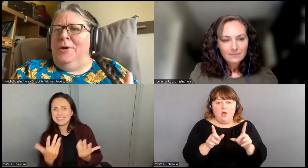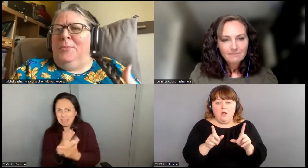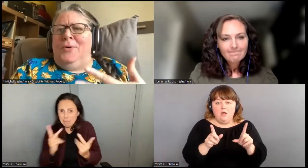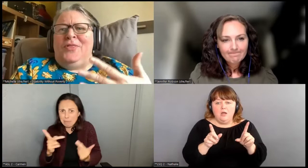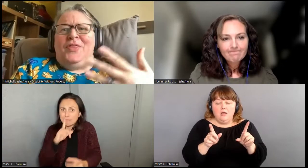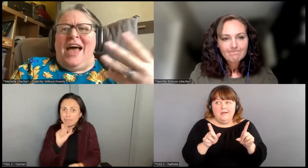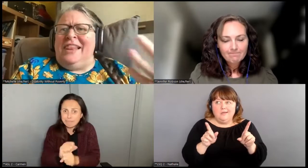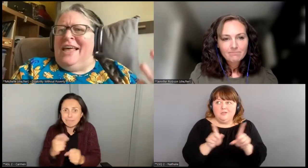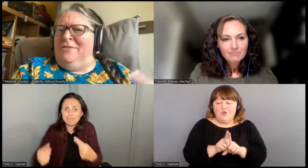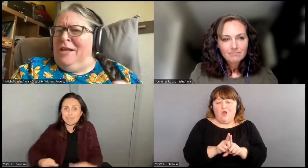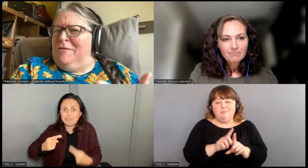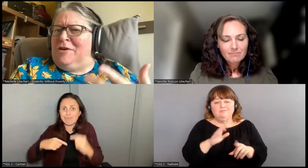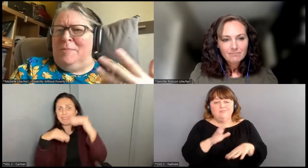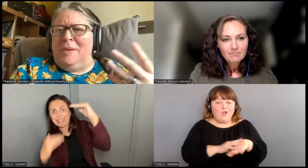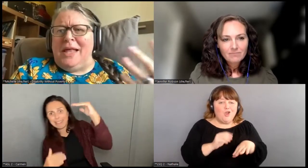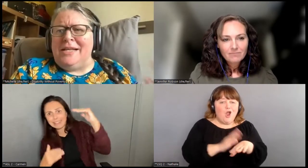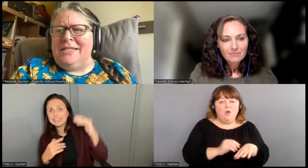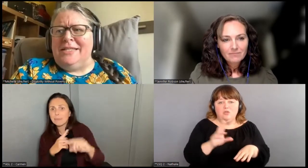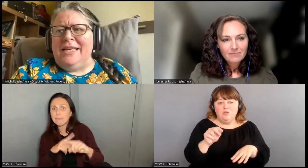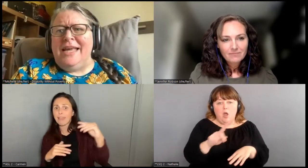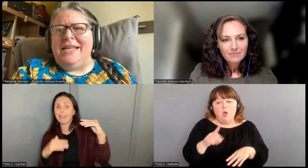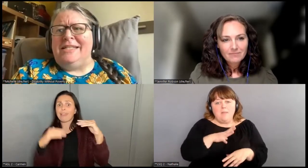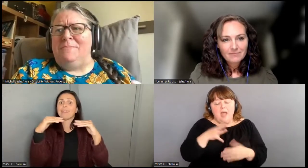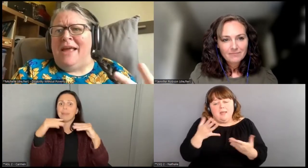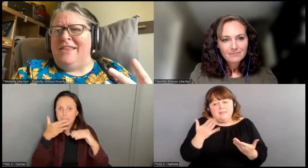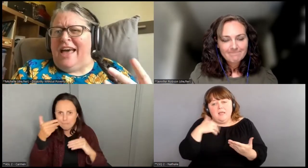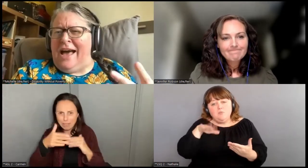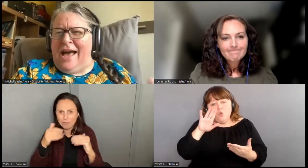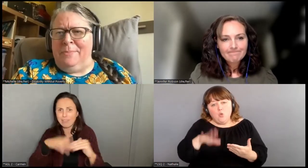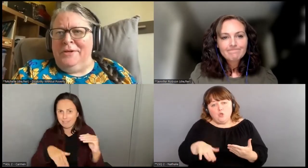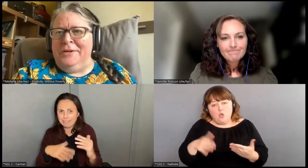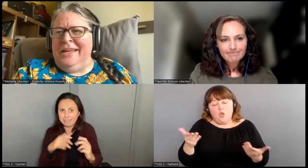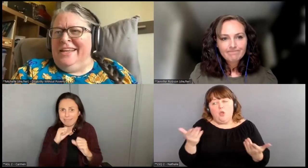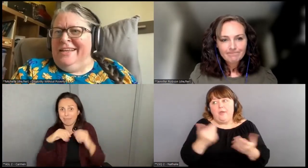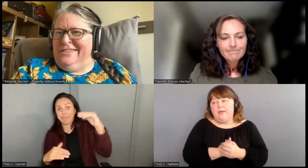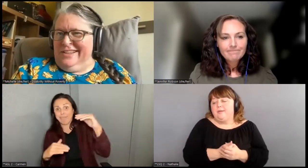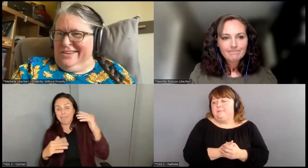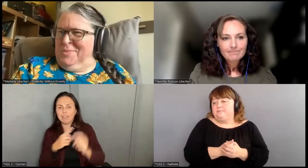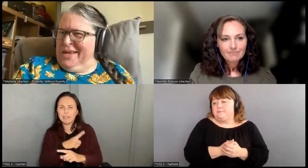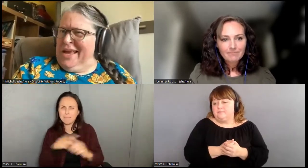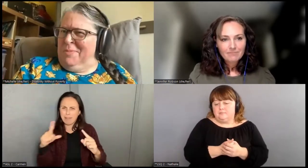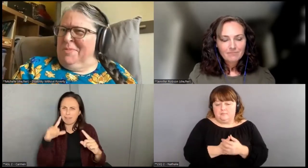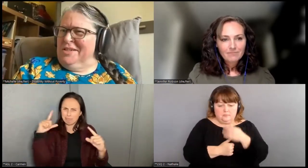ARE NOW. THAT LEVEL OF COMPLEXITY TO MAKE THAT HAPPEN. IS THE GOVERNMENT CAPABLE OF